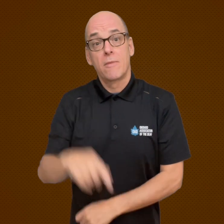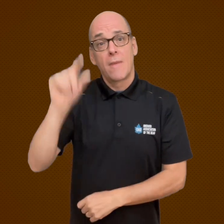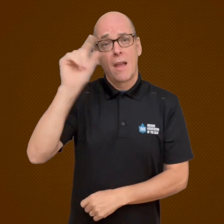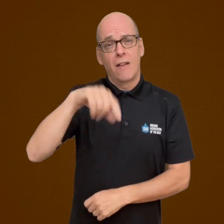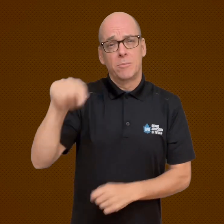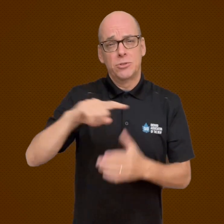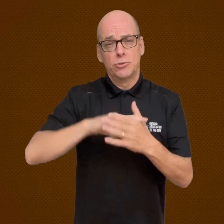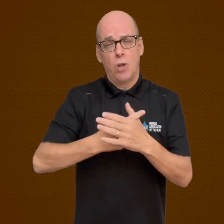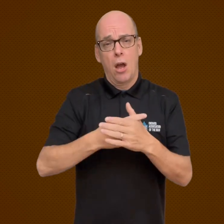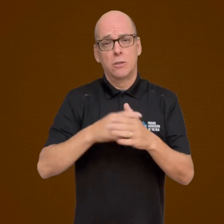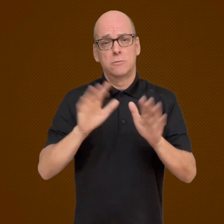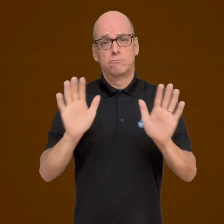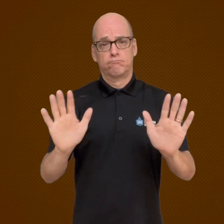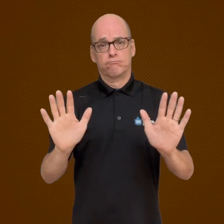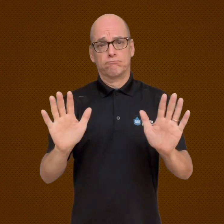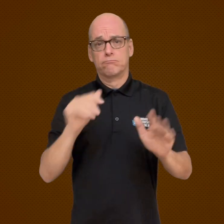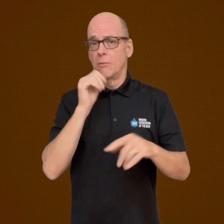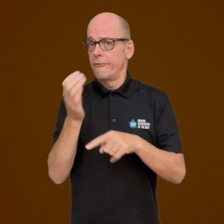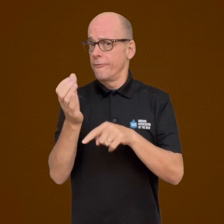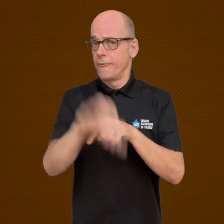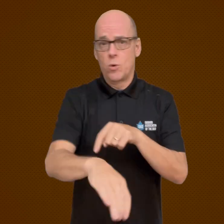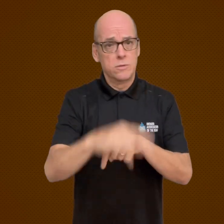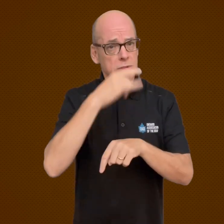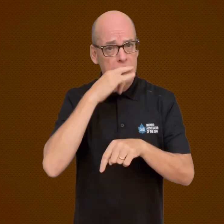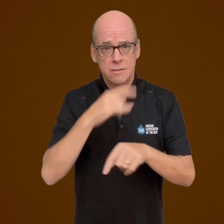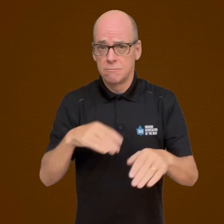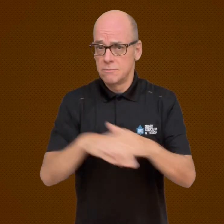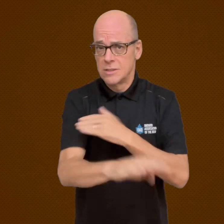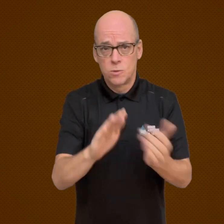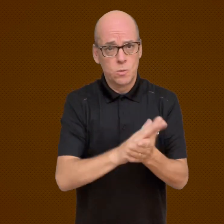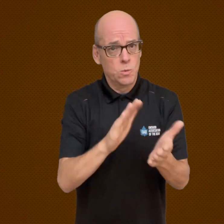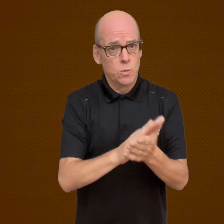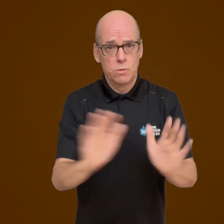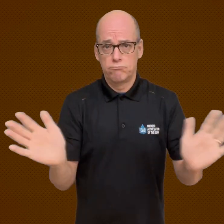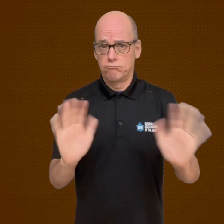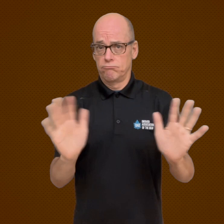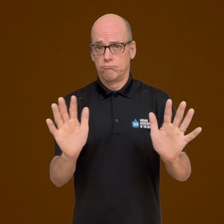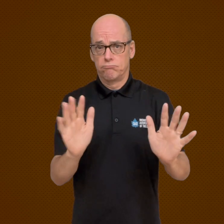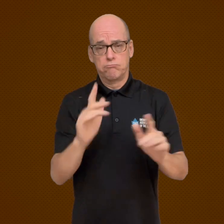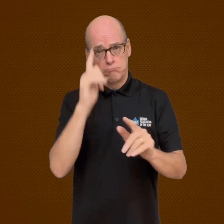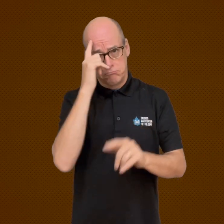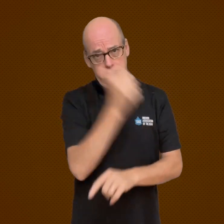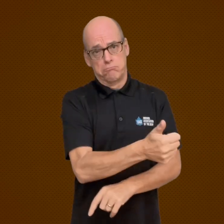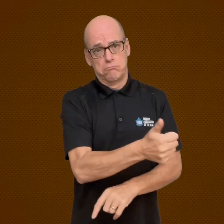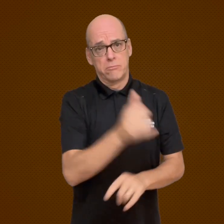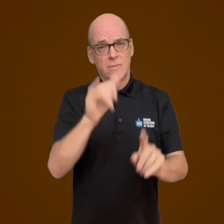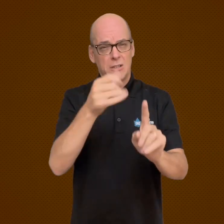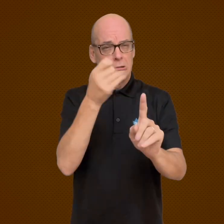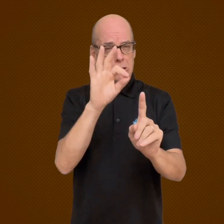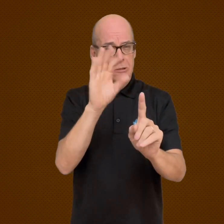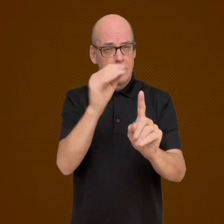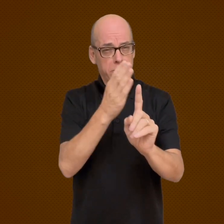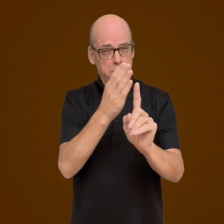The government started not to force Indigenous children into these schools, leaving the choice up to them.